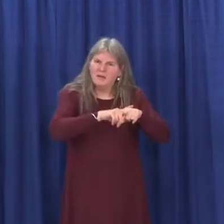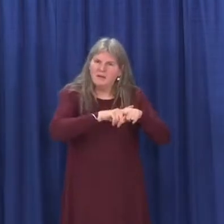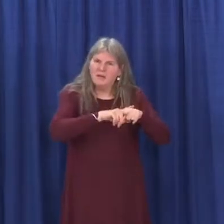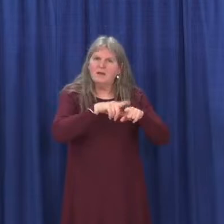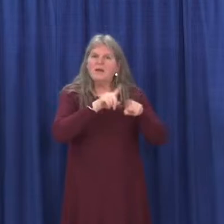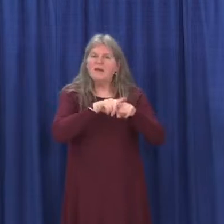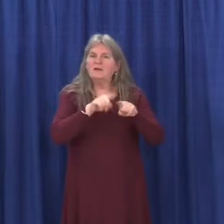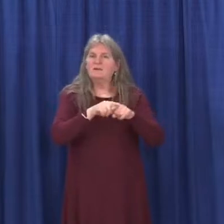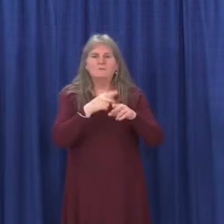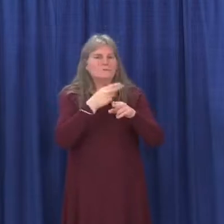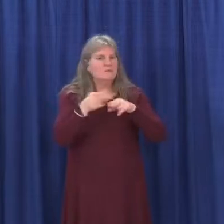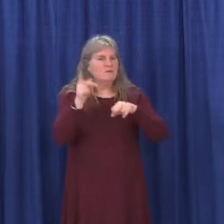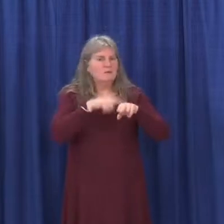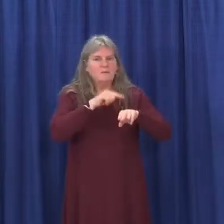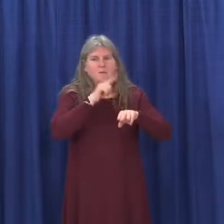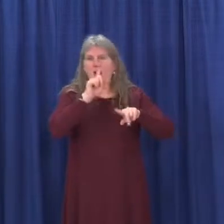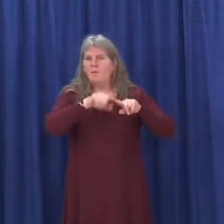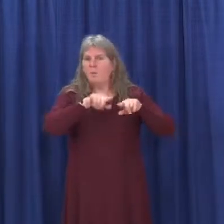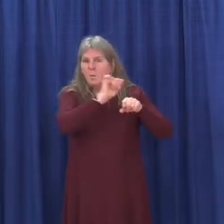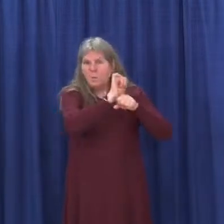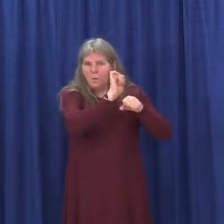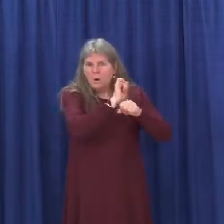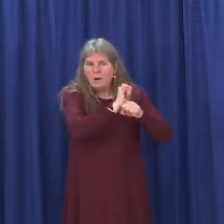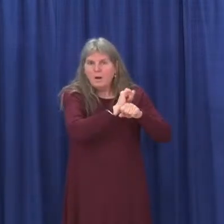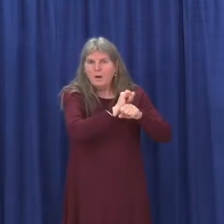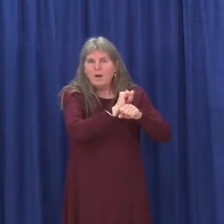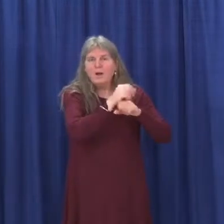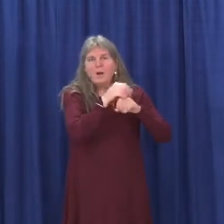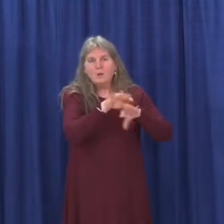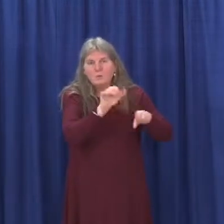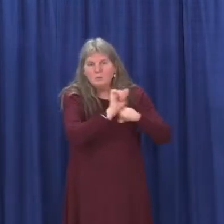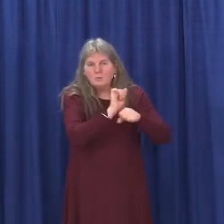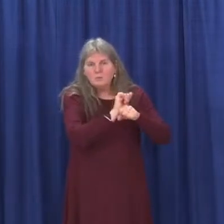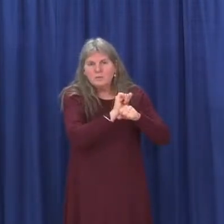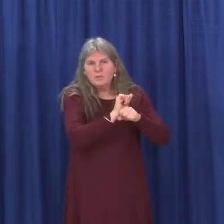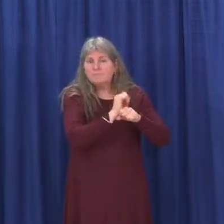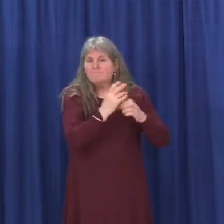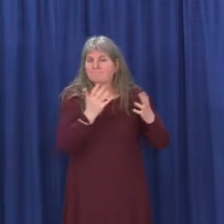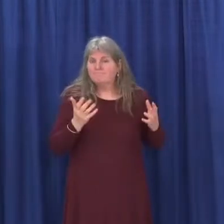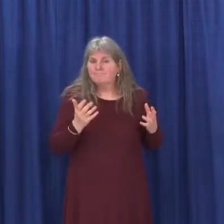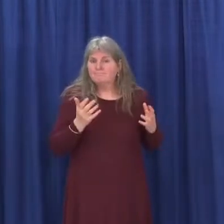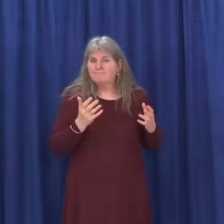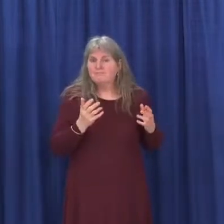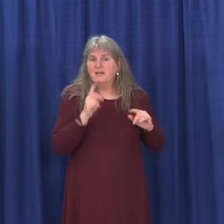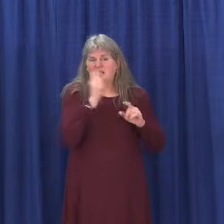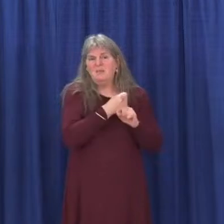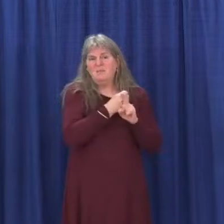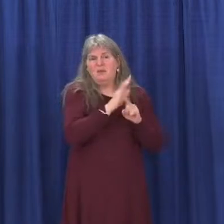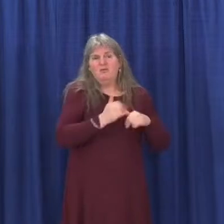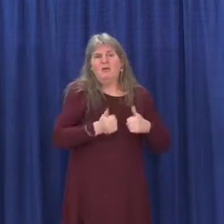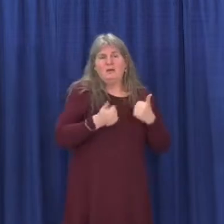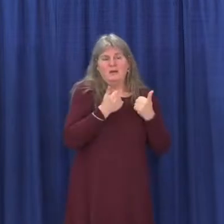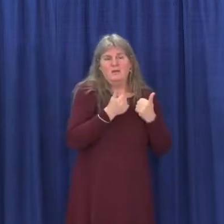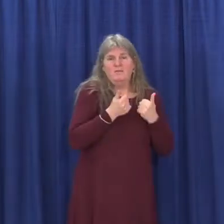for a shorter time and less affected. You're also less likely to be hospitalized.